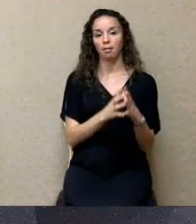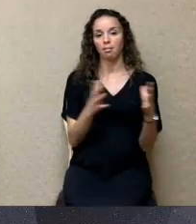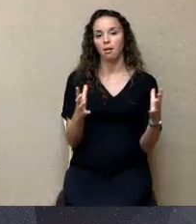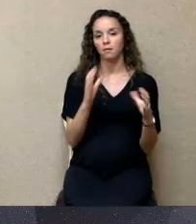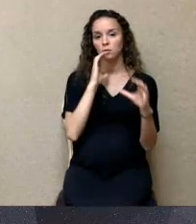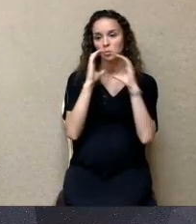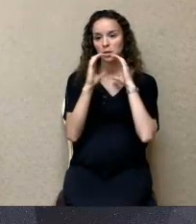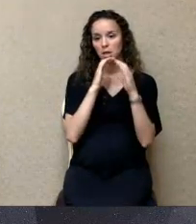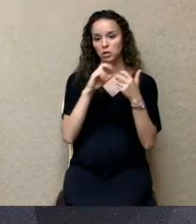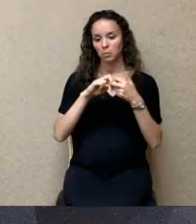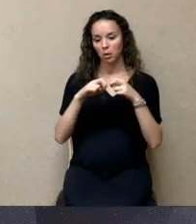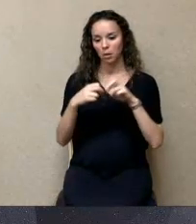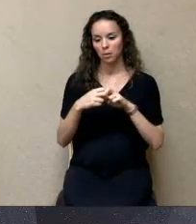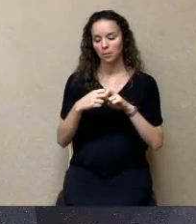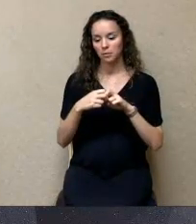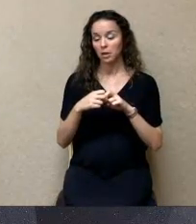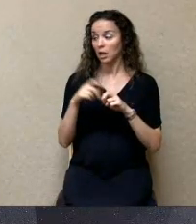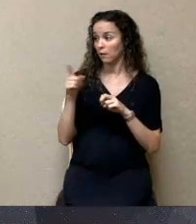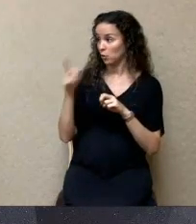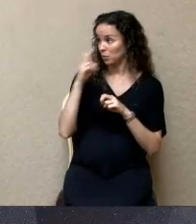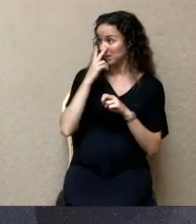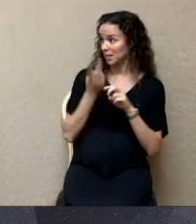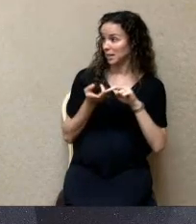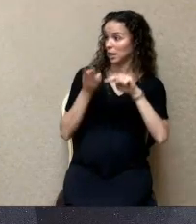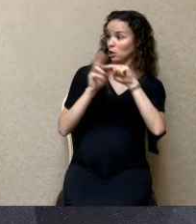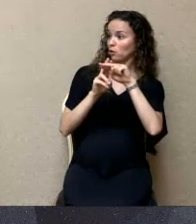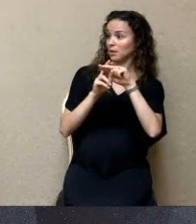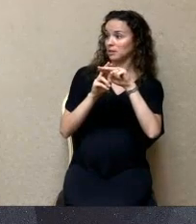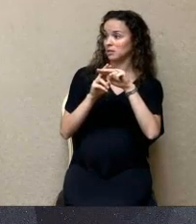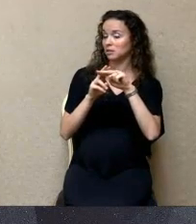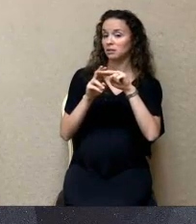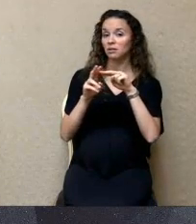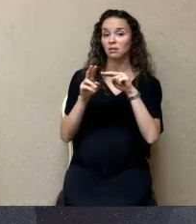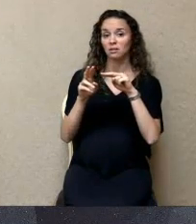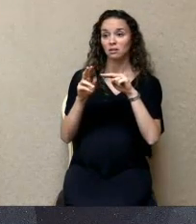Have you seen an increase in this where you're at and what